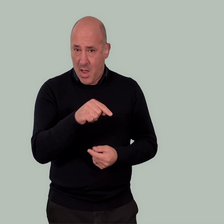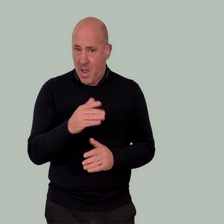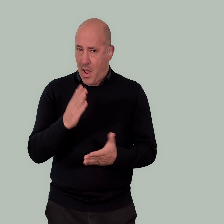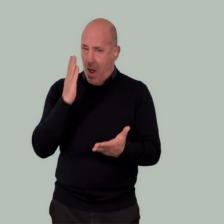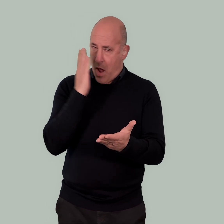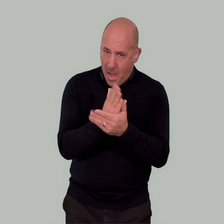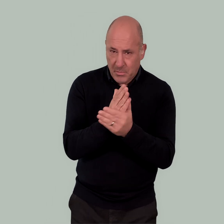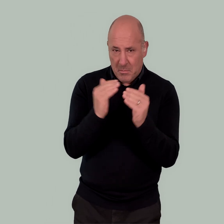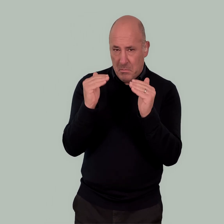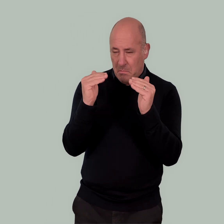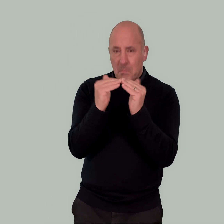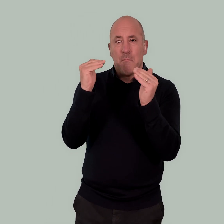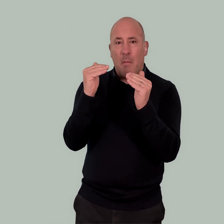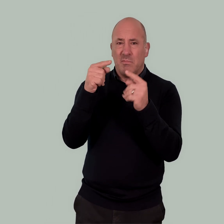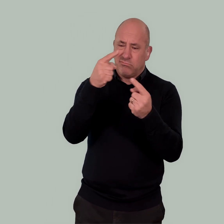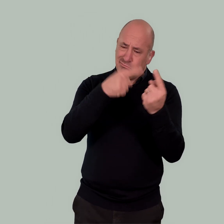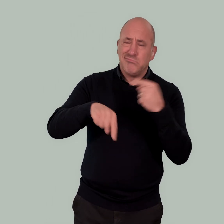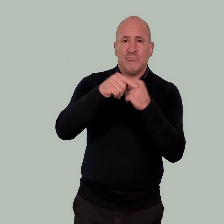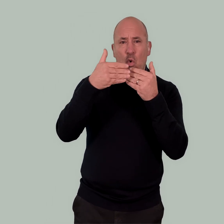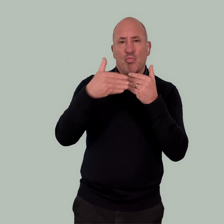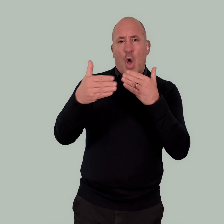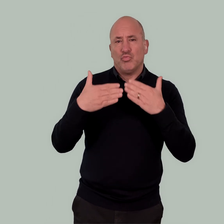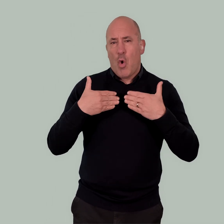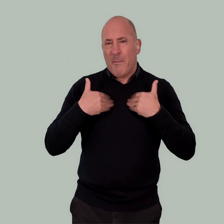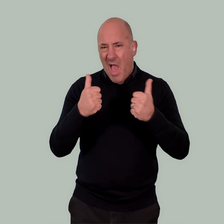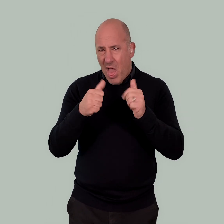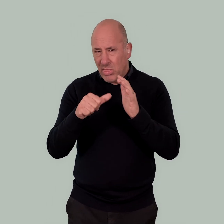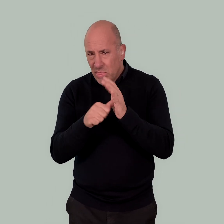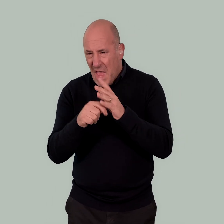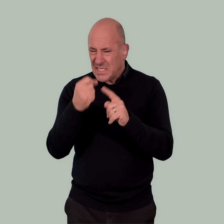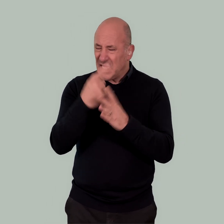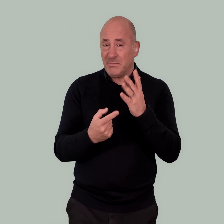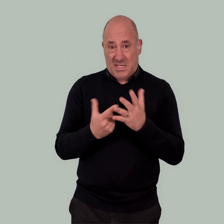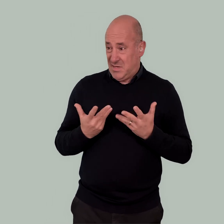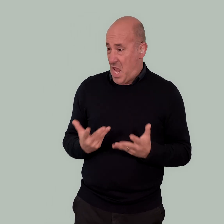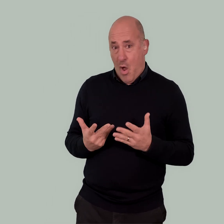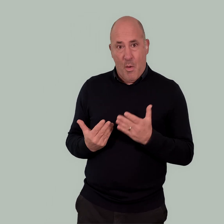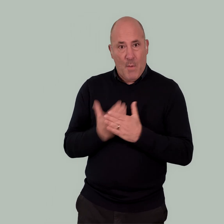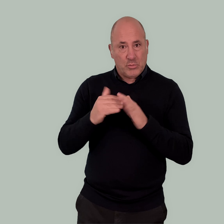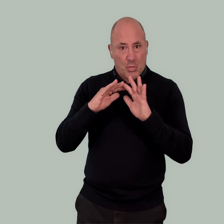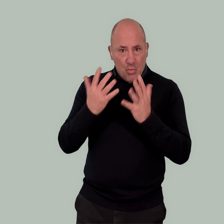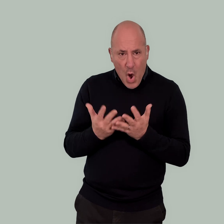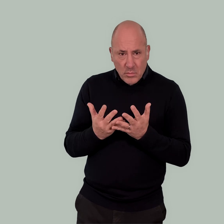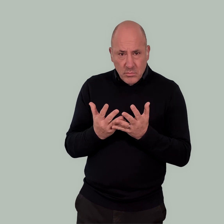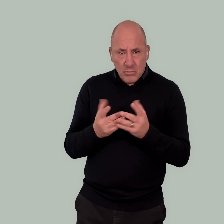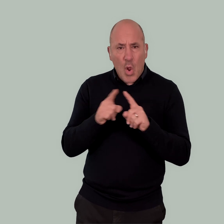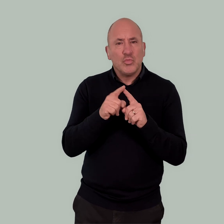effectively capture the impact of long-term health conditions and disability in the modern world,